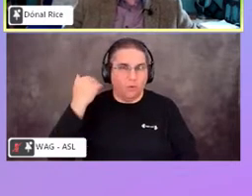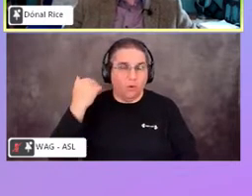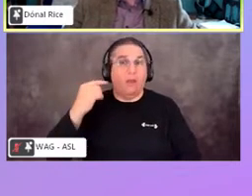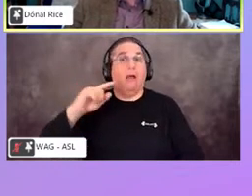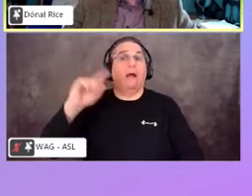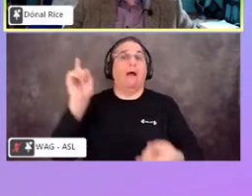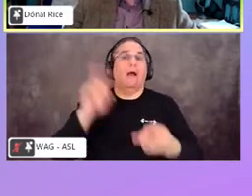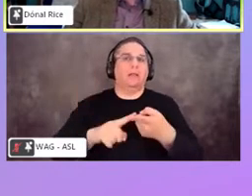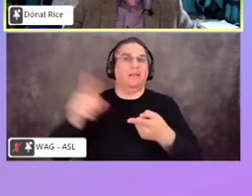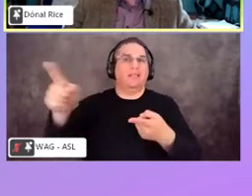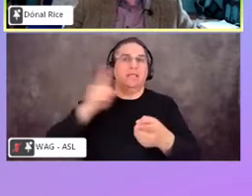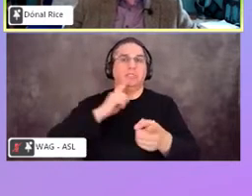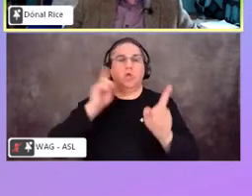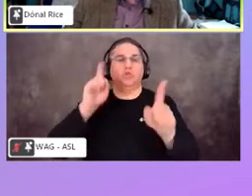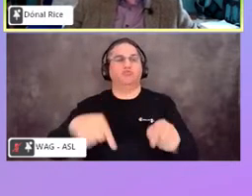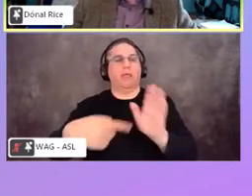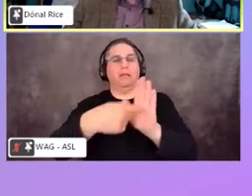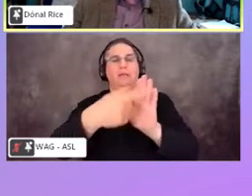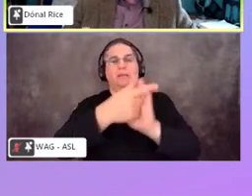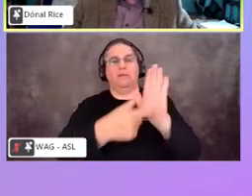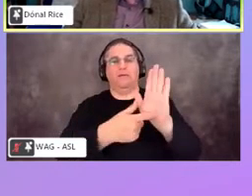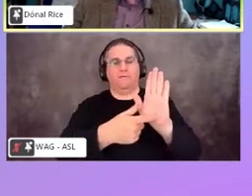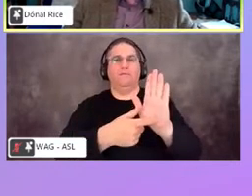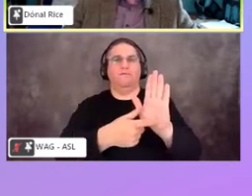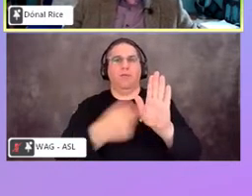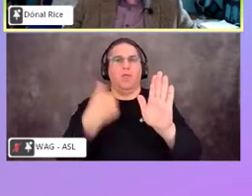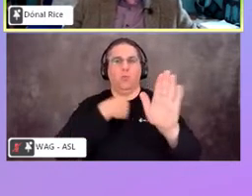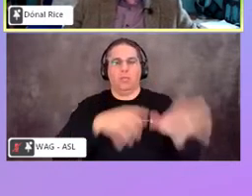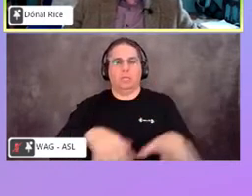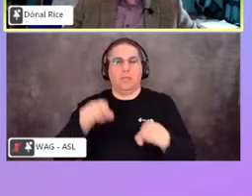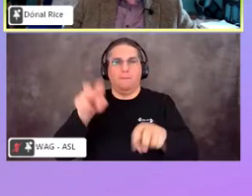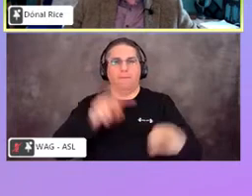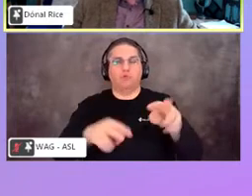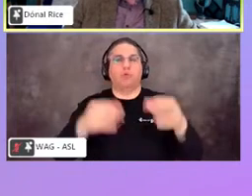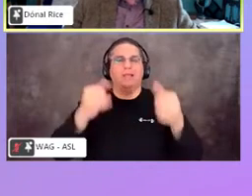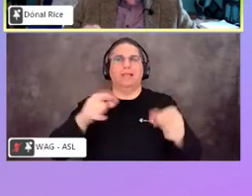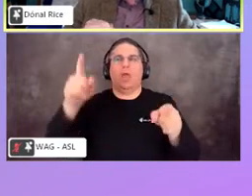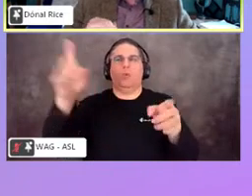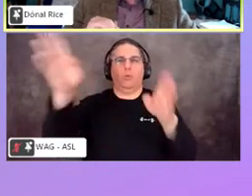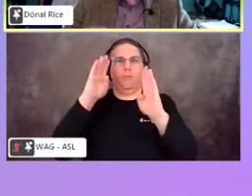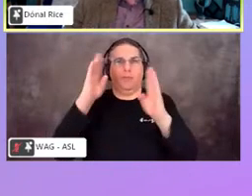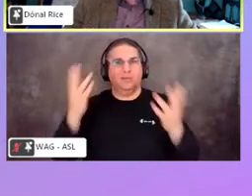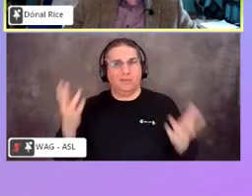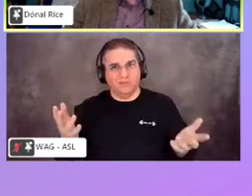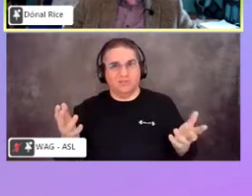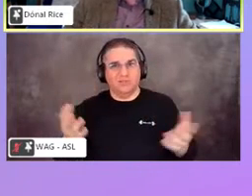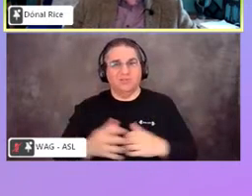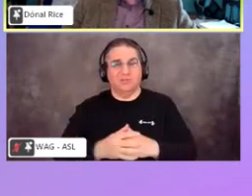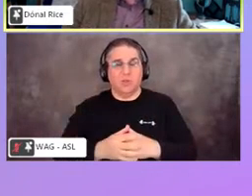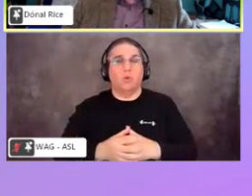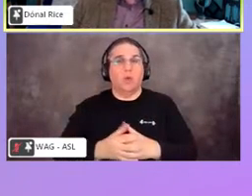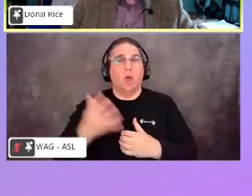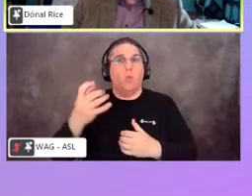project that they are engaging on. Quite frankly that is a level of engagement we never had before until we